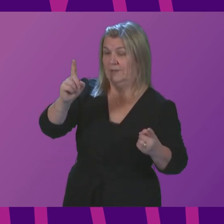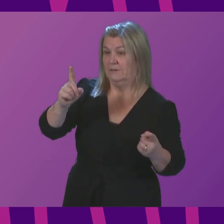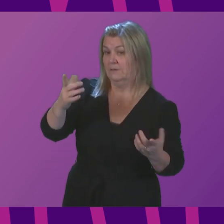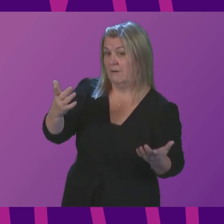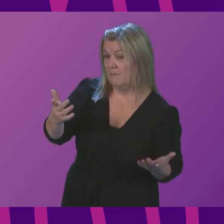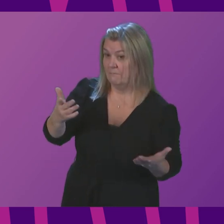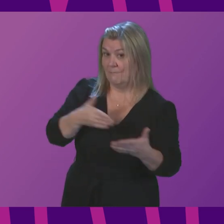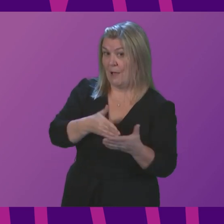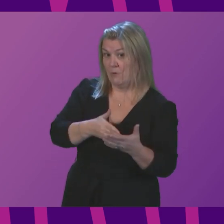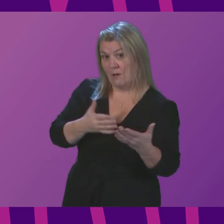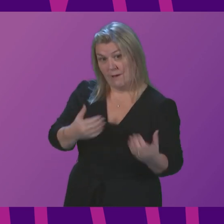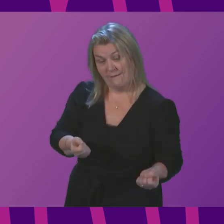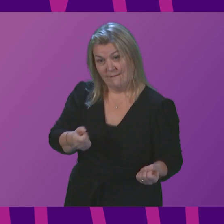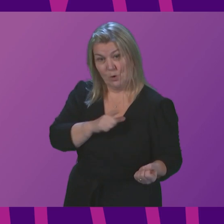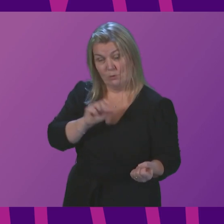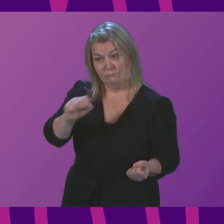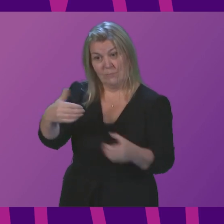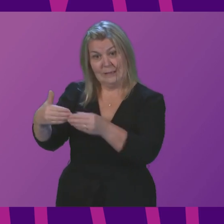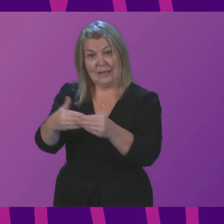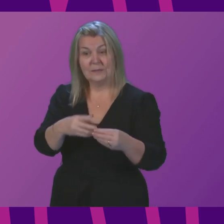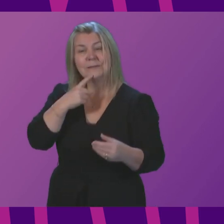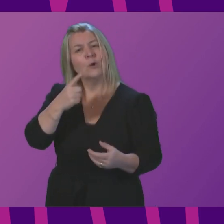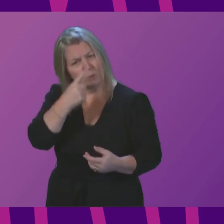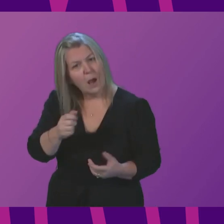Scotland publishing that report then, as its own guidance states that it can publish information